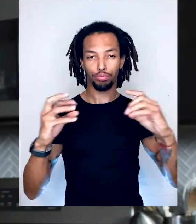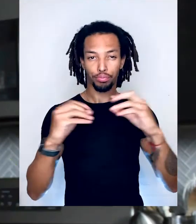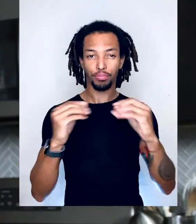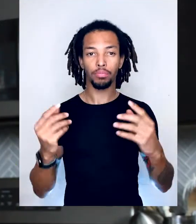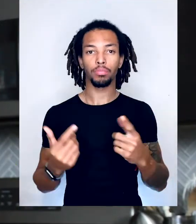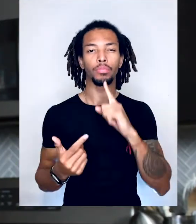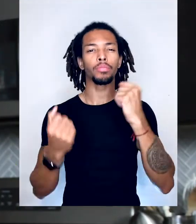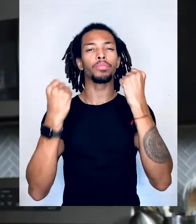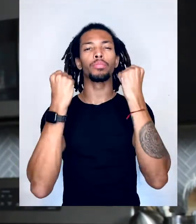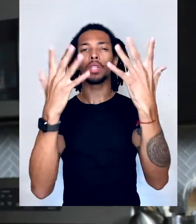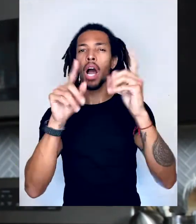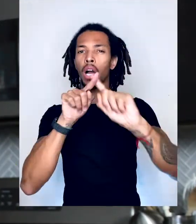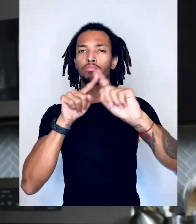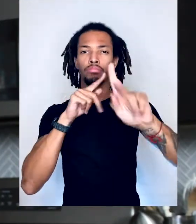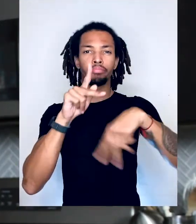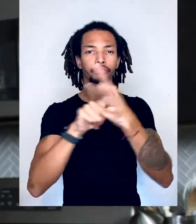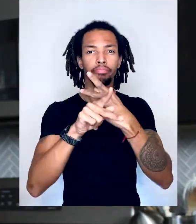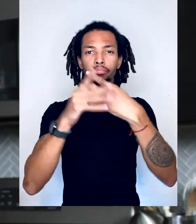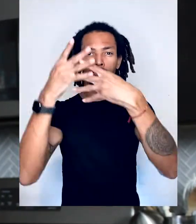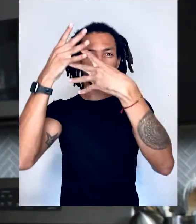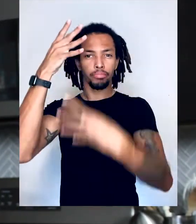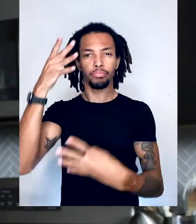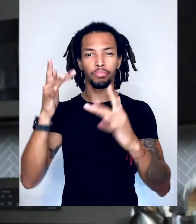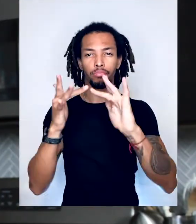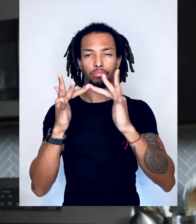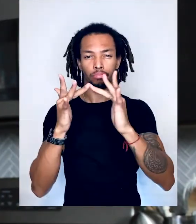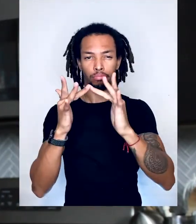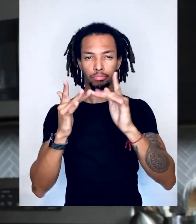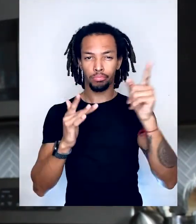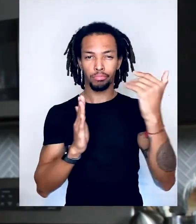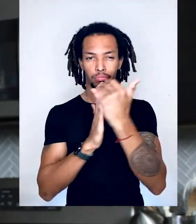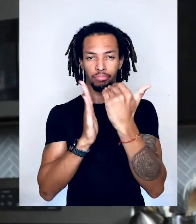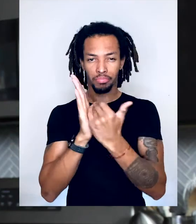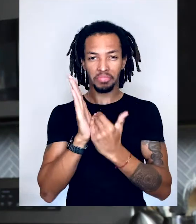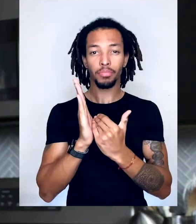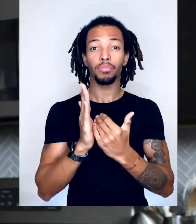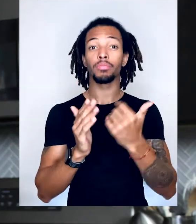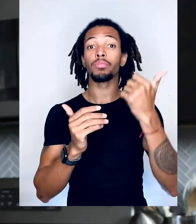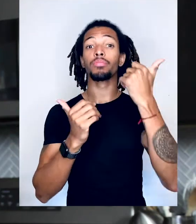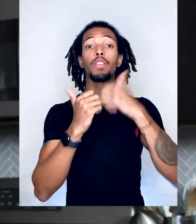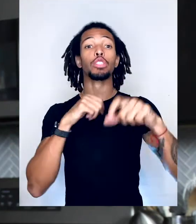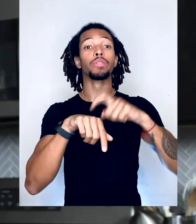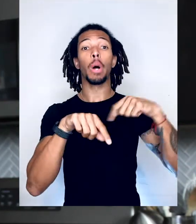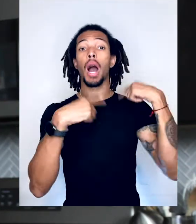there are lots of Brussels sprouts slaw recipes on the internet, but every time I eat a raw Brussels